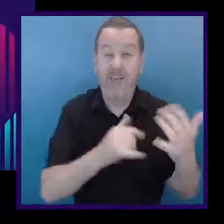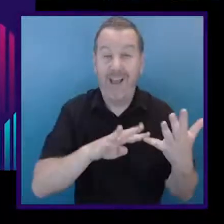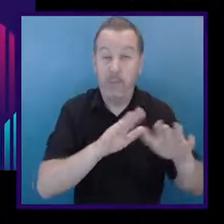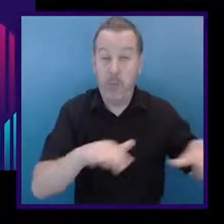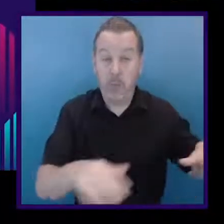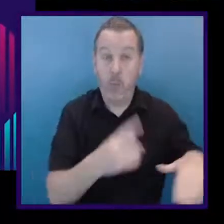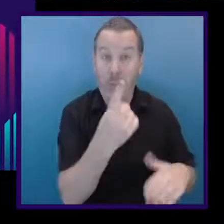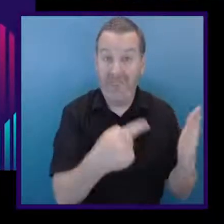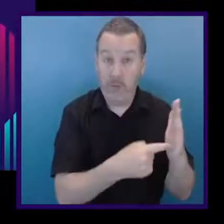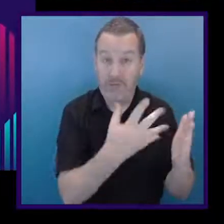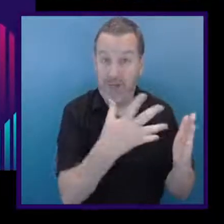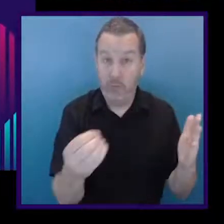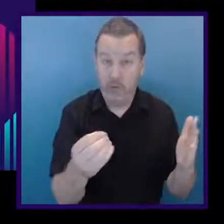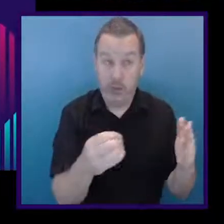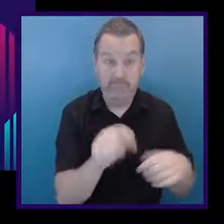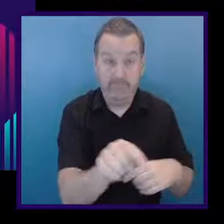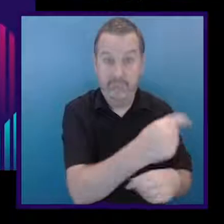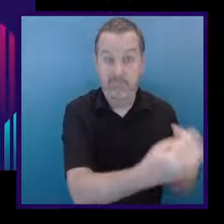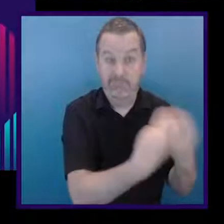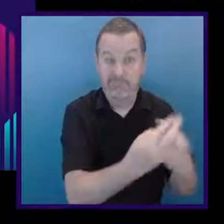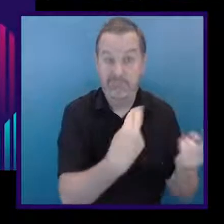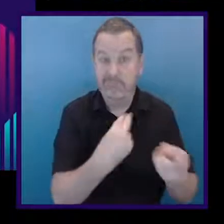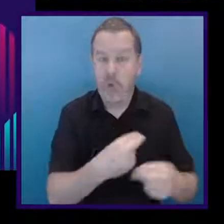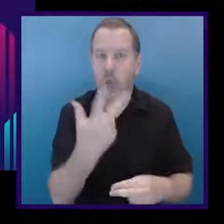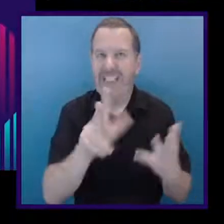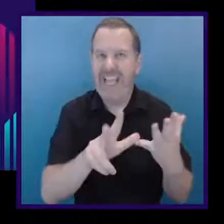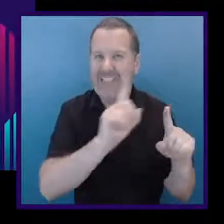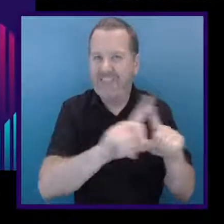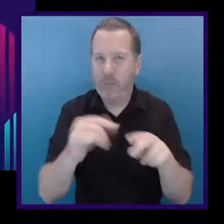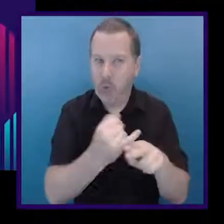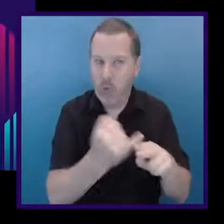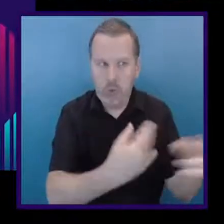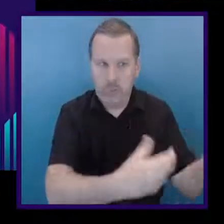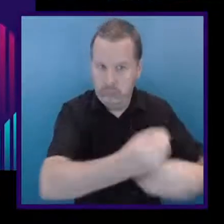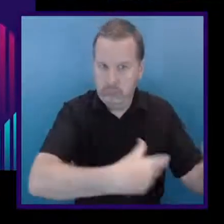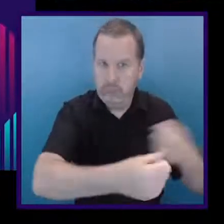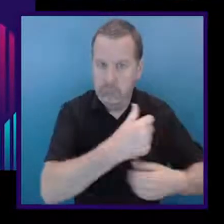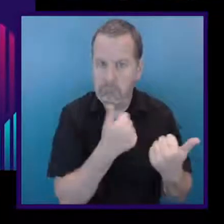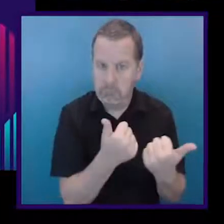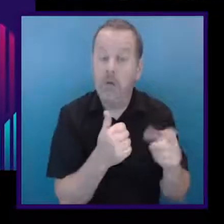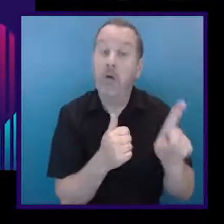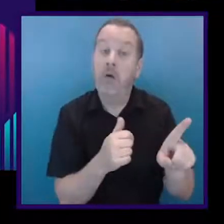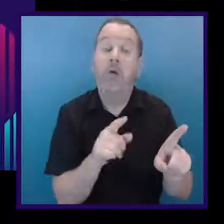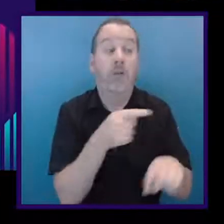from pupils in 38 different schools. It's important to say that all of the pupils were at home whenever they were completing